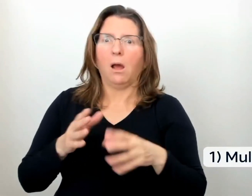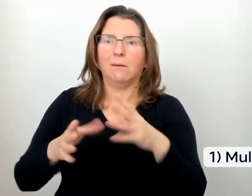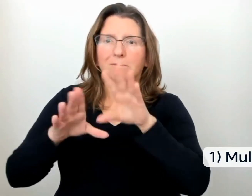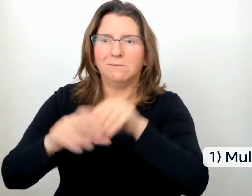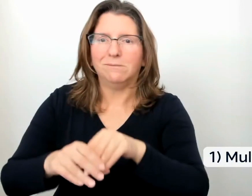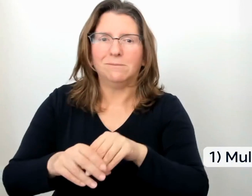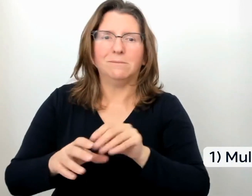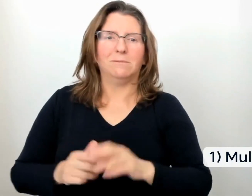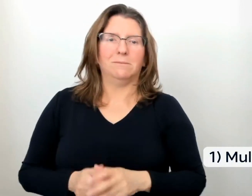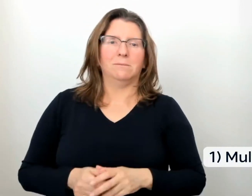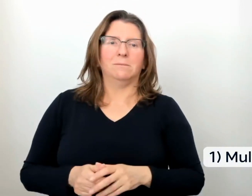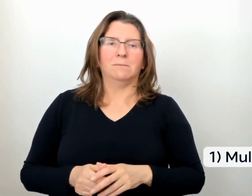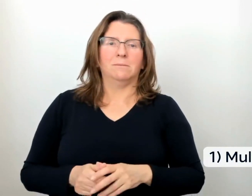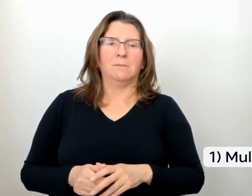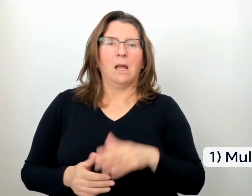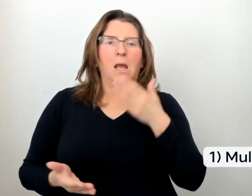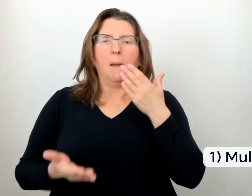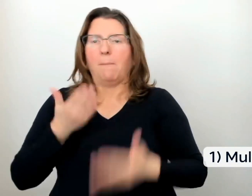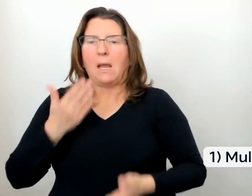and then move on to other representations.